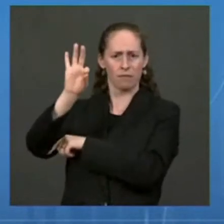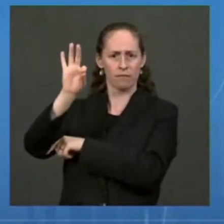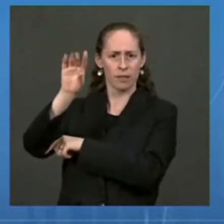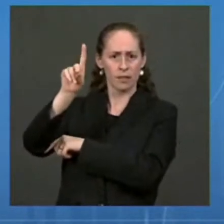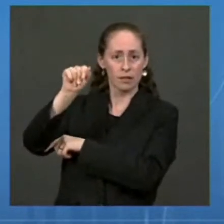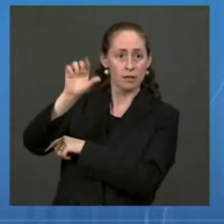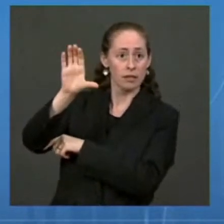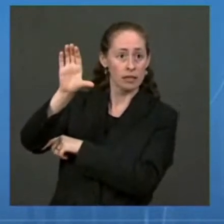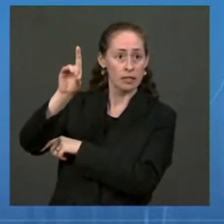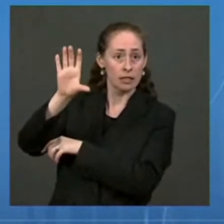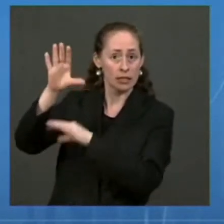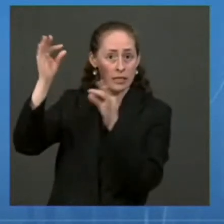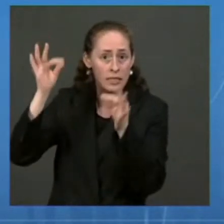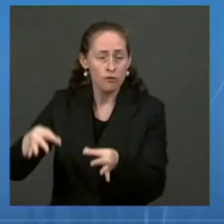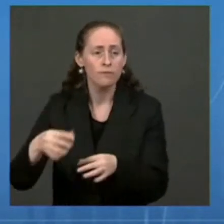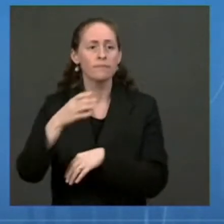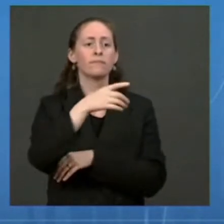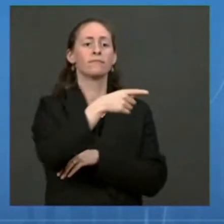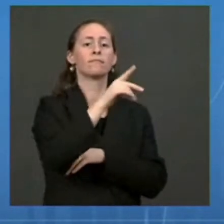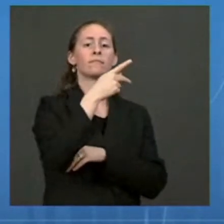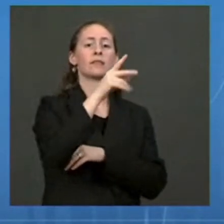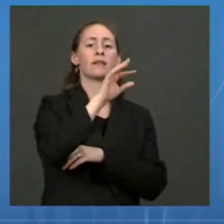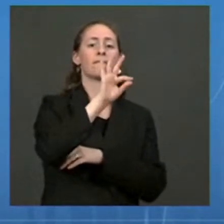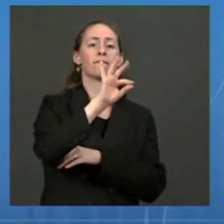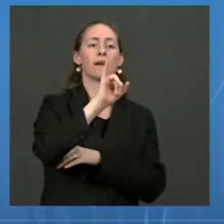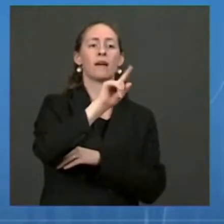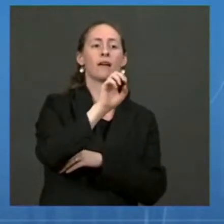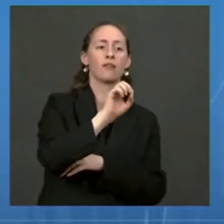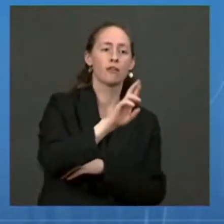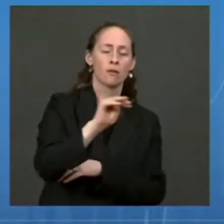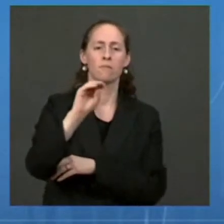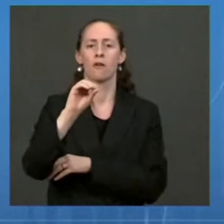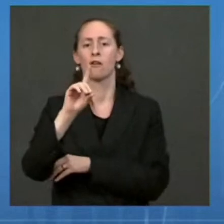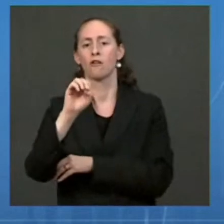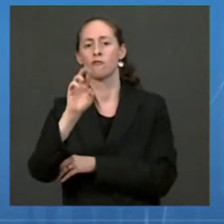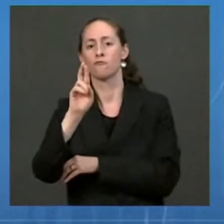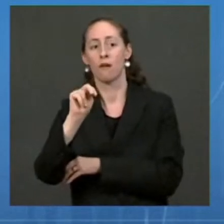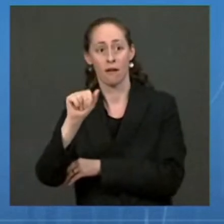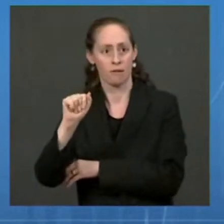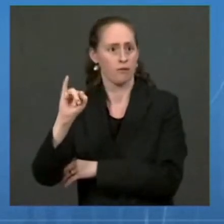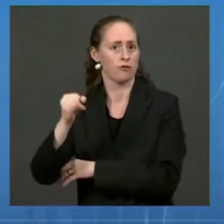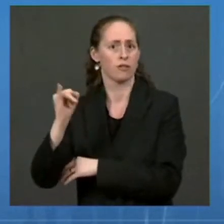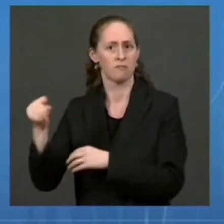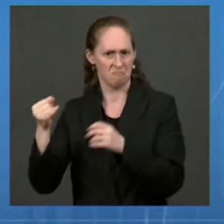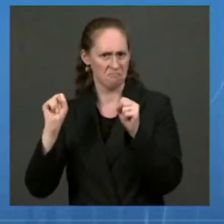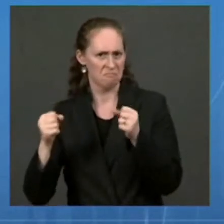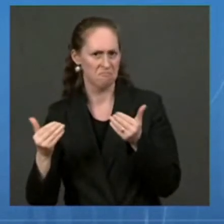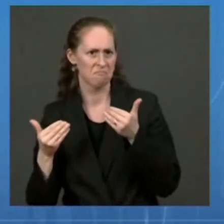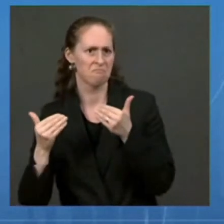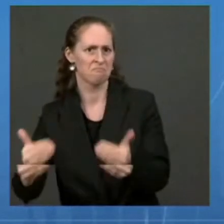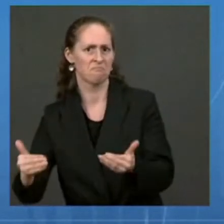FOLLOWING THE FDA AND CDC DECISIONS LAST WEEK, PFIZER,